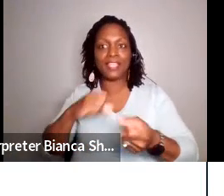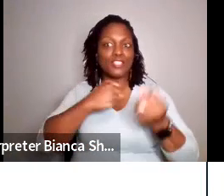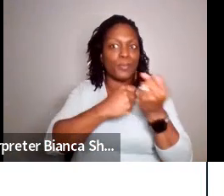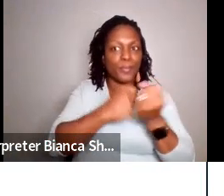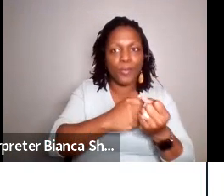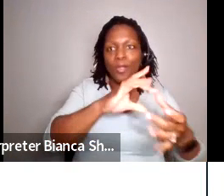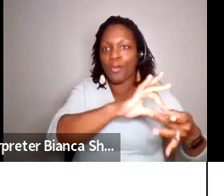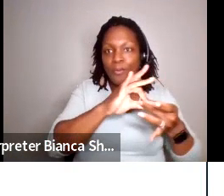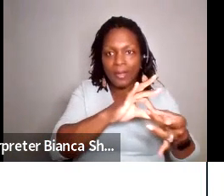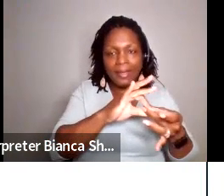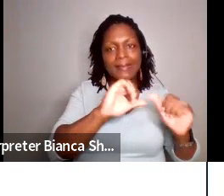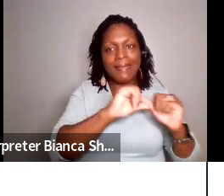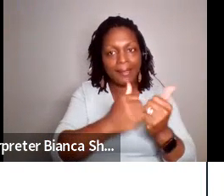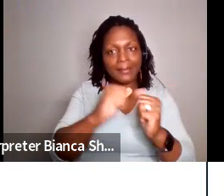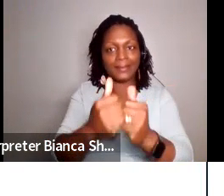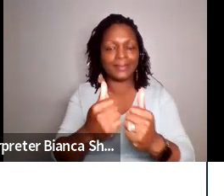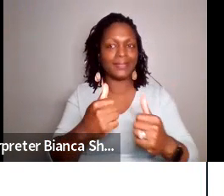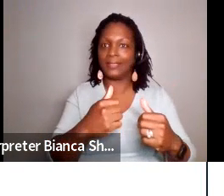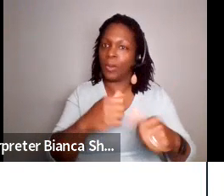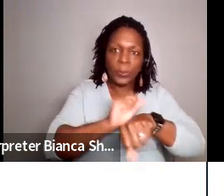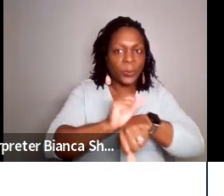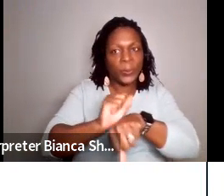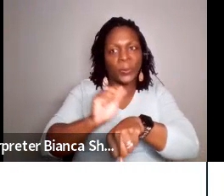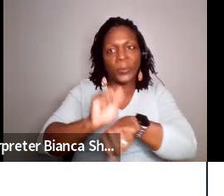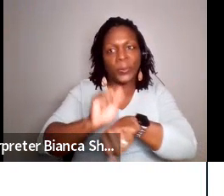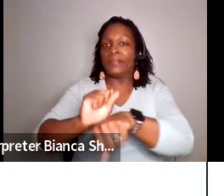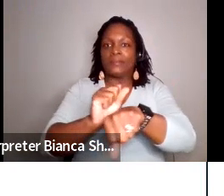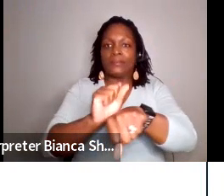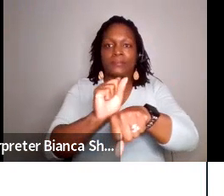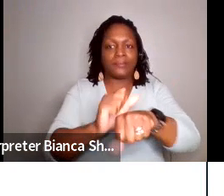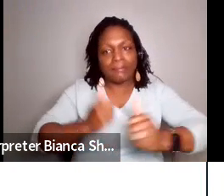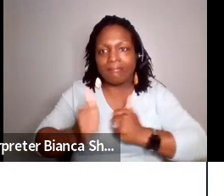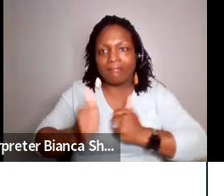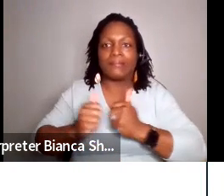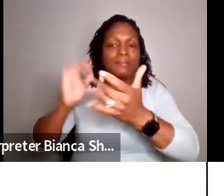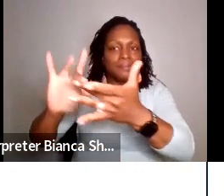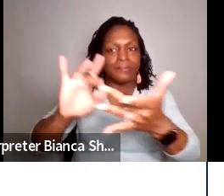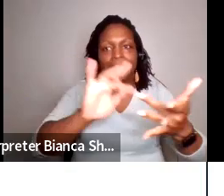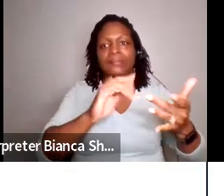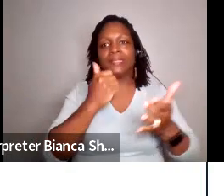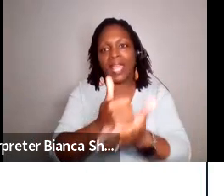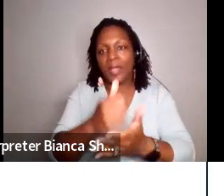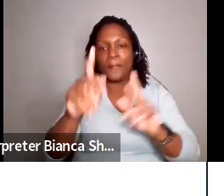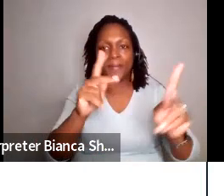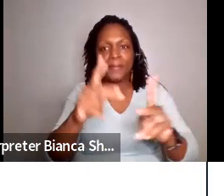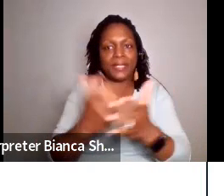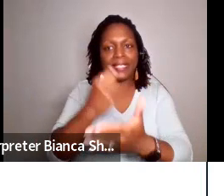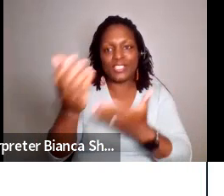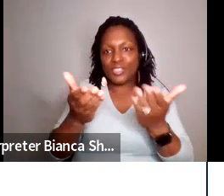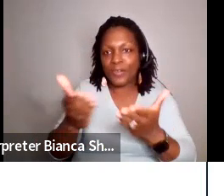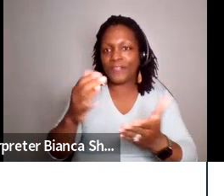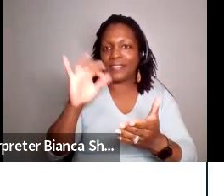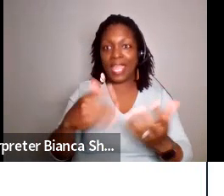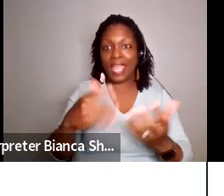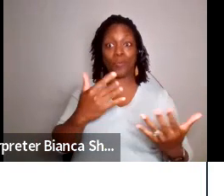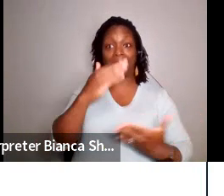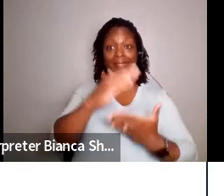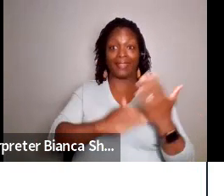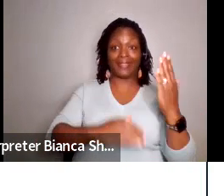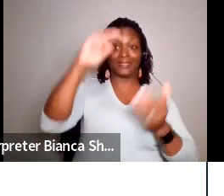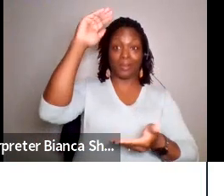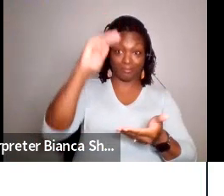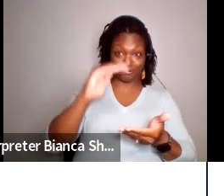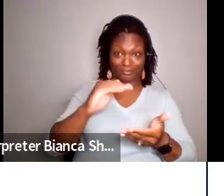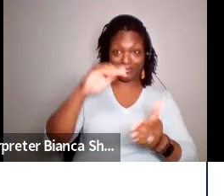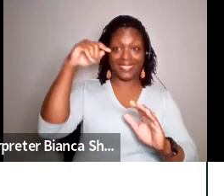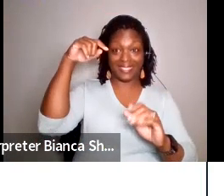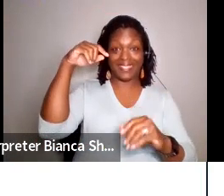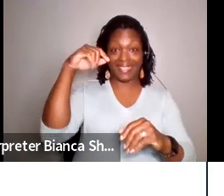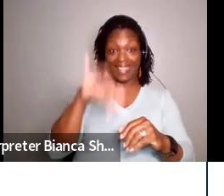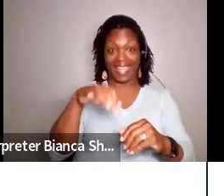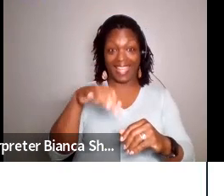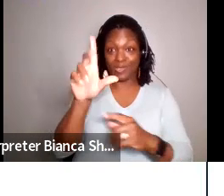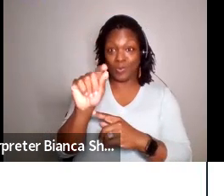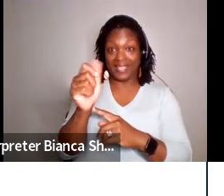Our support. Coordination agencies have done a lot of work to really, really reach out to people how them get services and reduce the weight list, as you can see in 2,019 which just a couple of years ago.